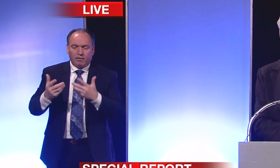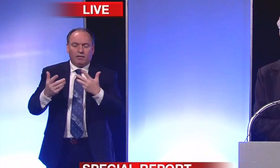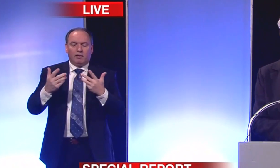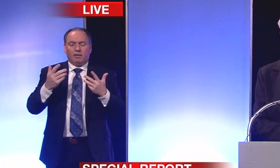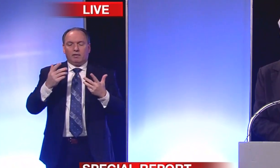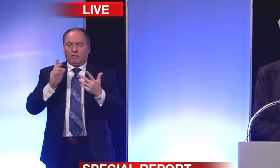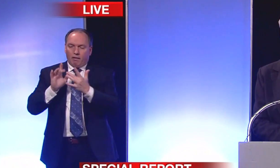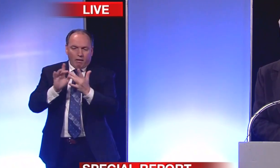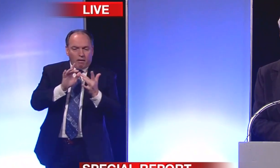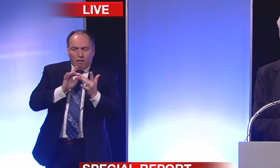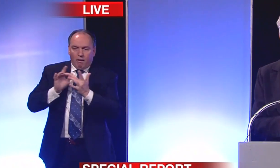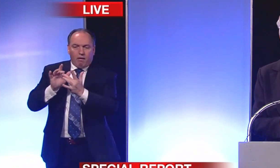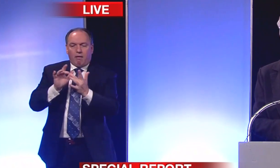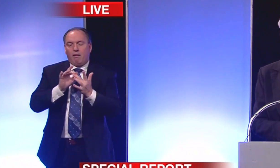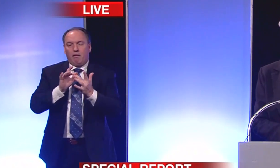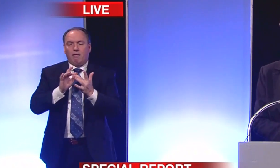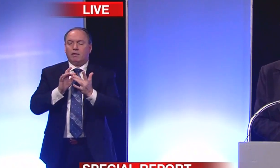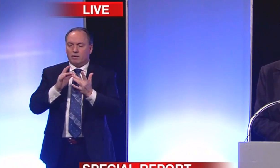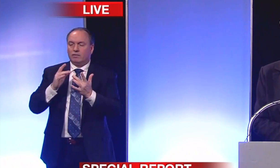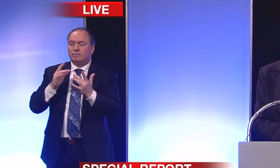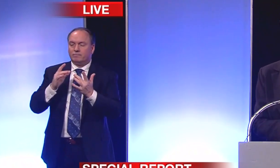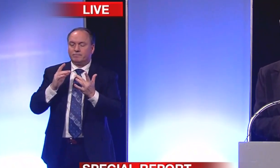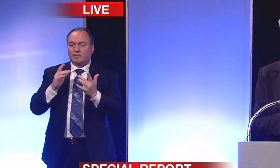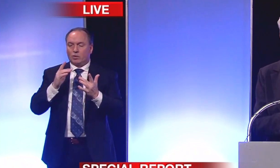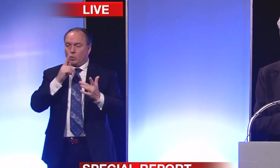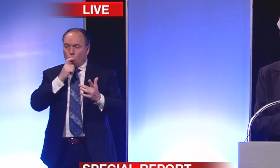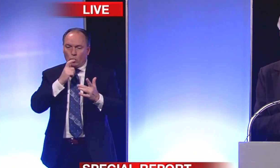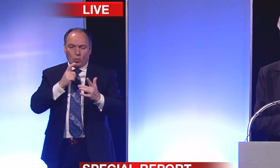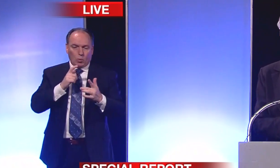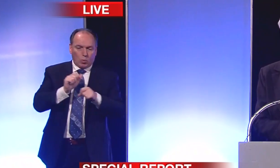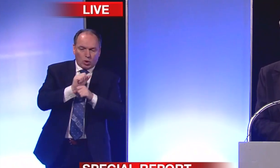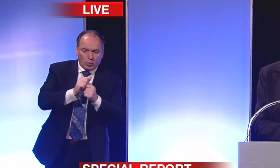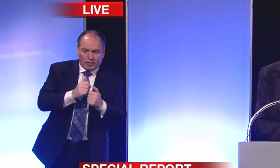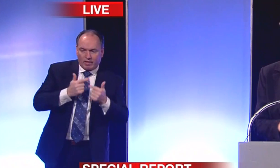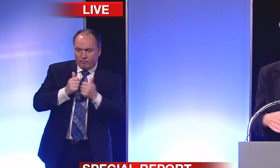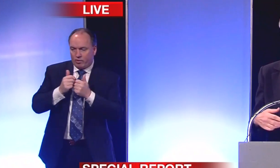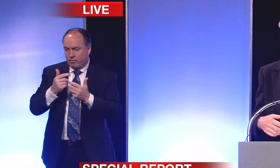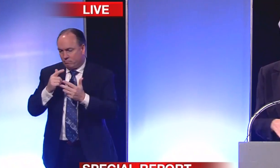NAMES OF PEOPLE WHO YOU MIGHT'VE SEEN BETWEEN THE TIME THAT YOU QUARANTINED YOURSELF